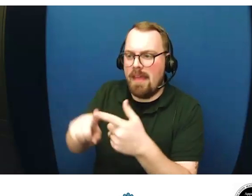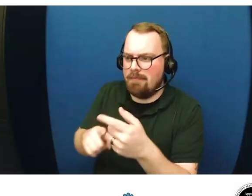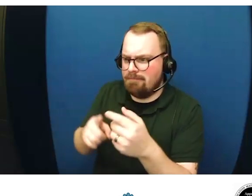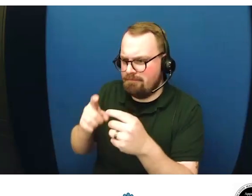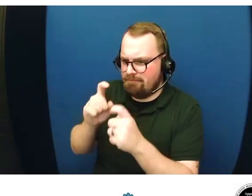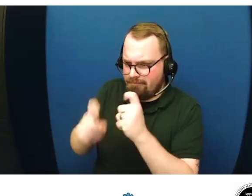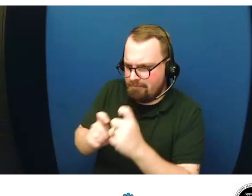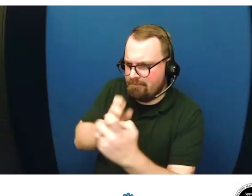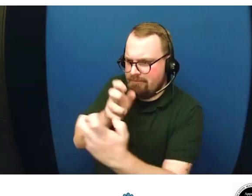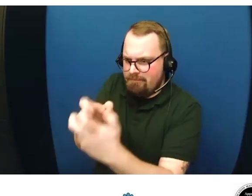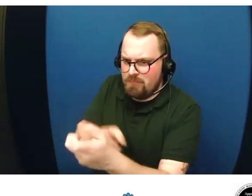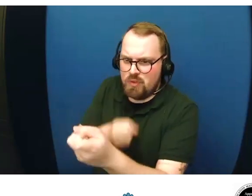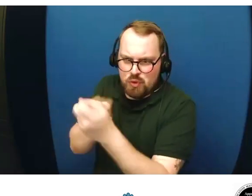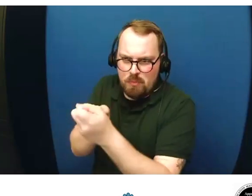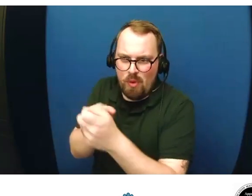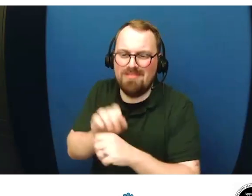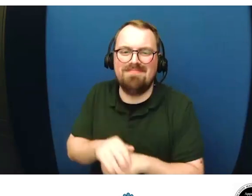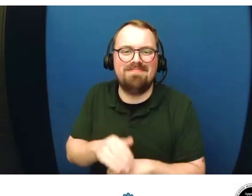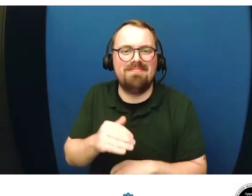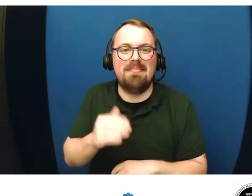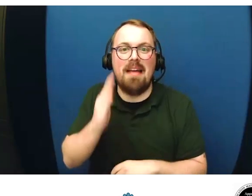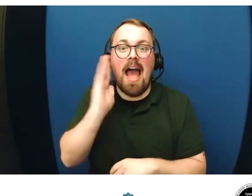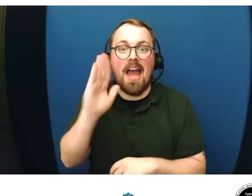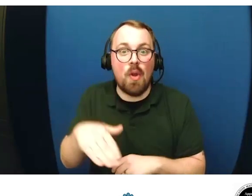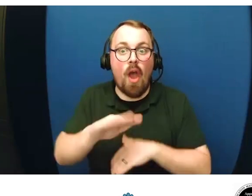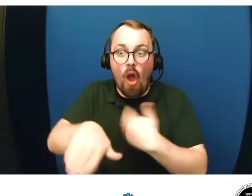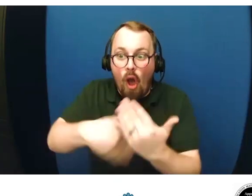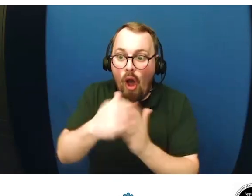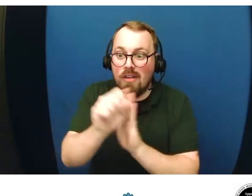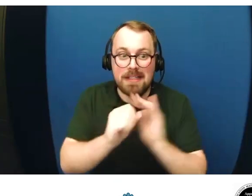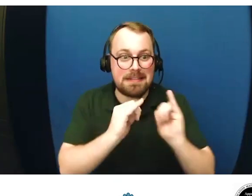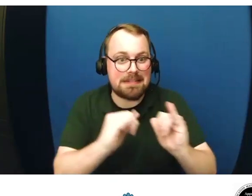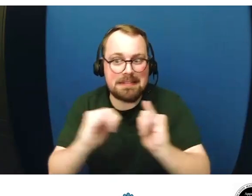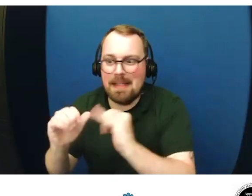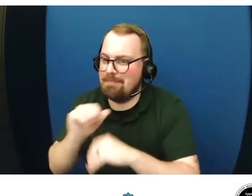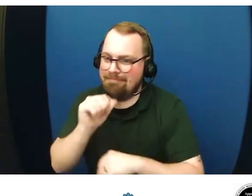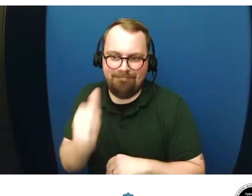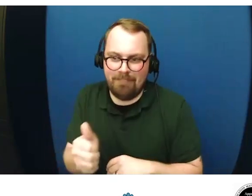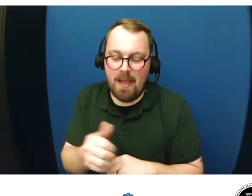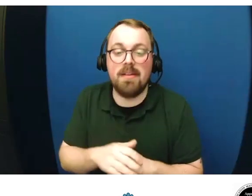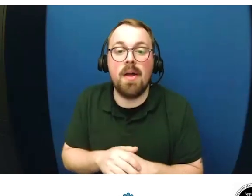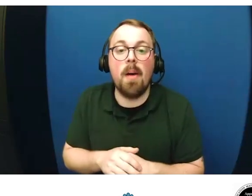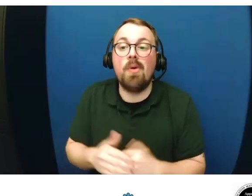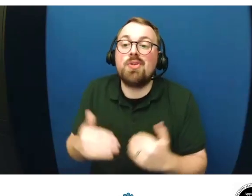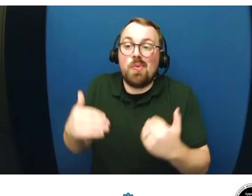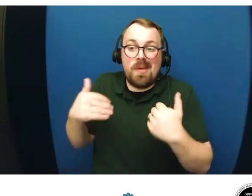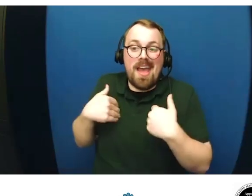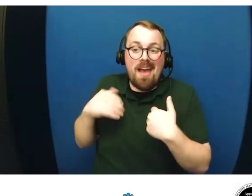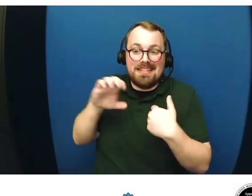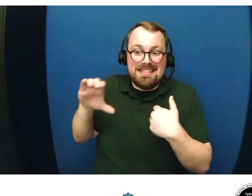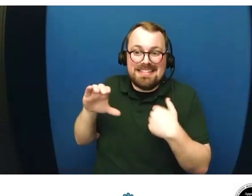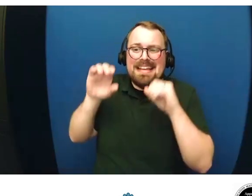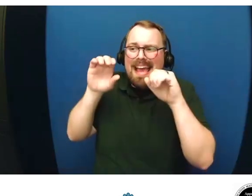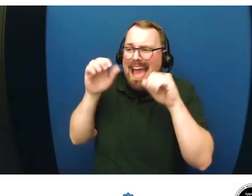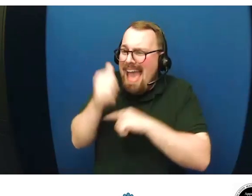I know that's not the case everywhere, but we do have this ECC that anyone can use to